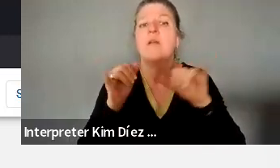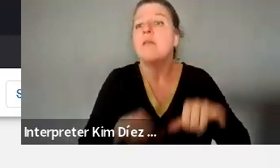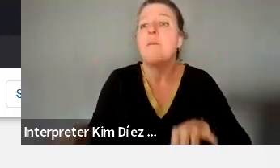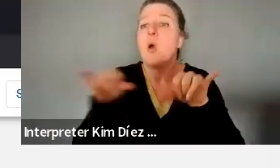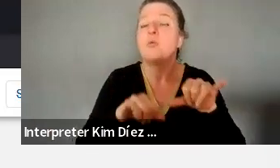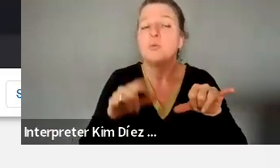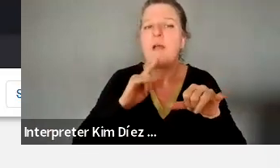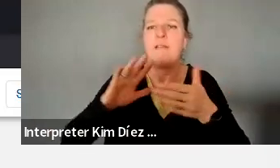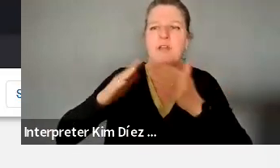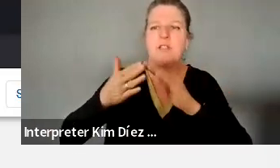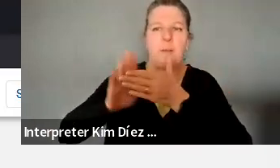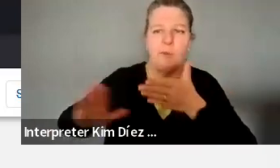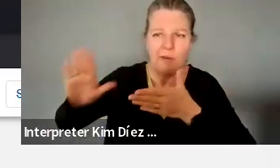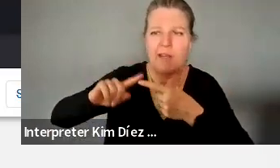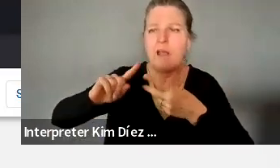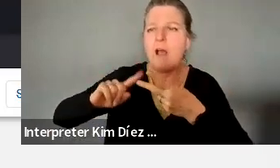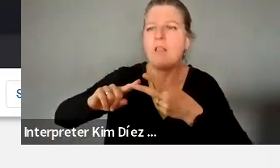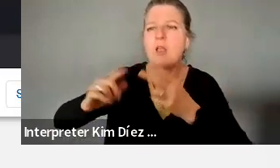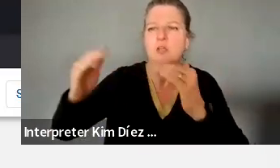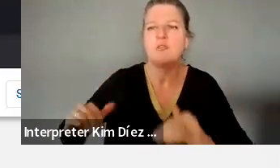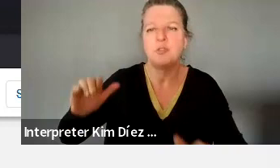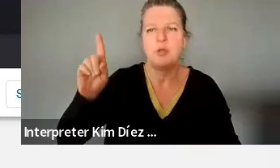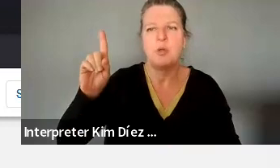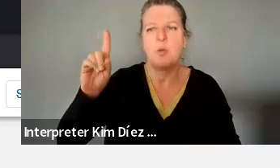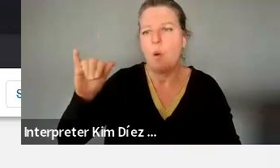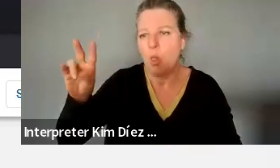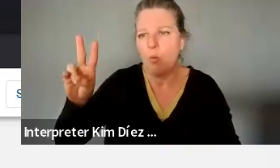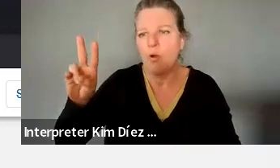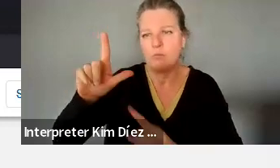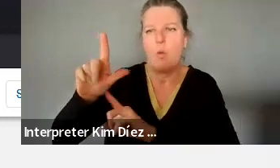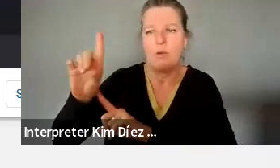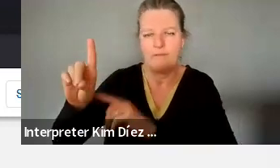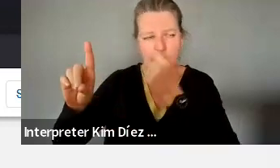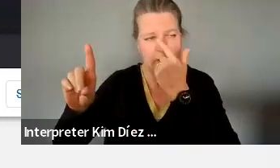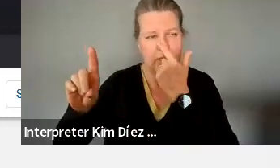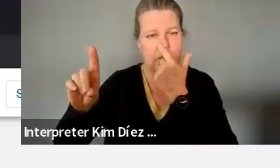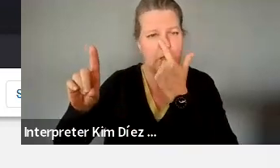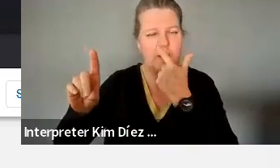community college and lower division. So you'll want to specify that because it will make it easier